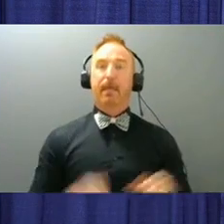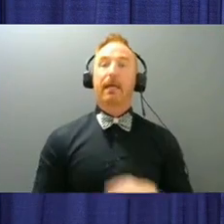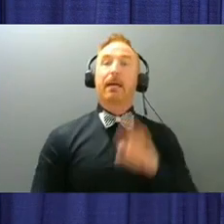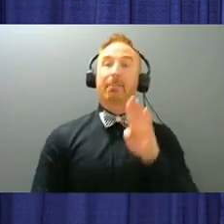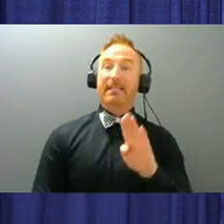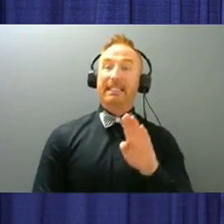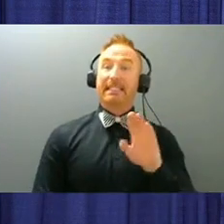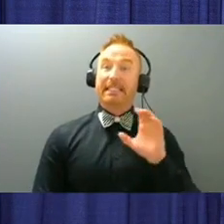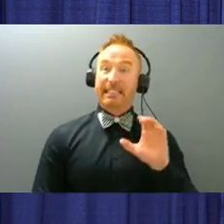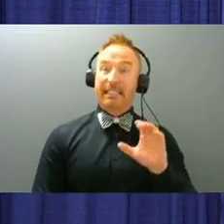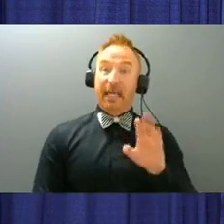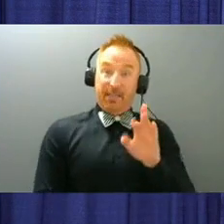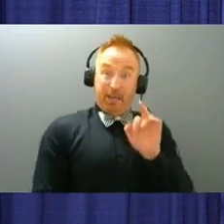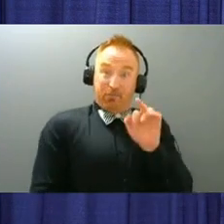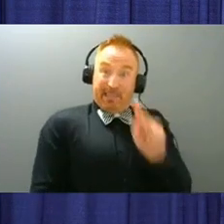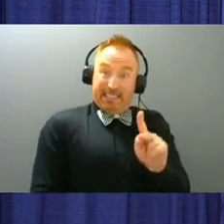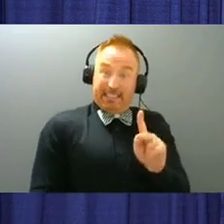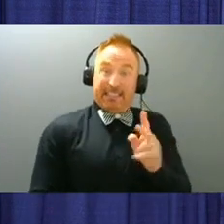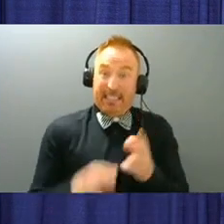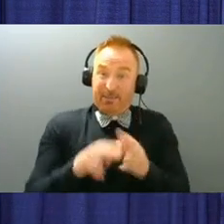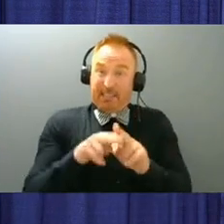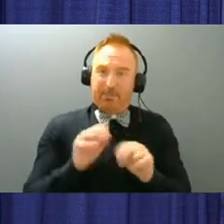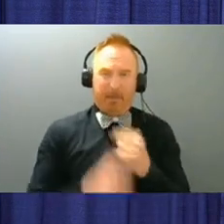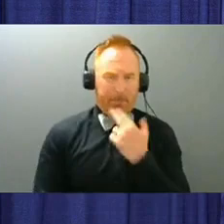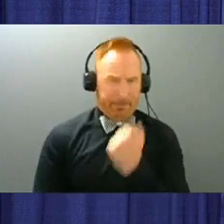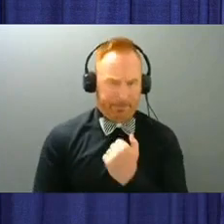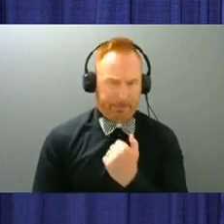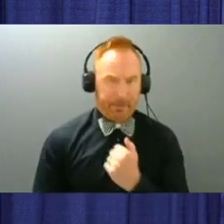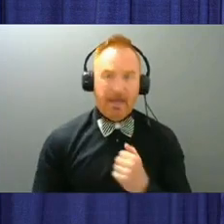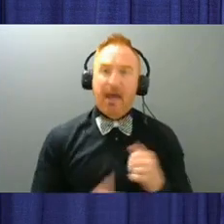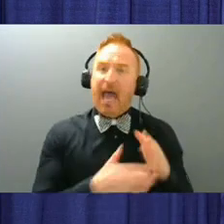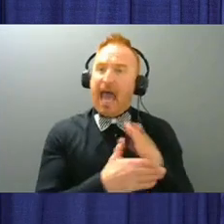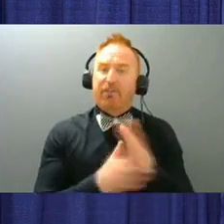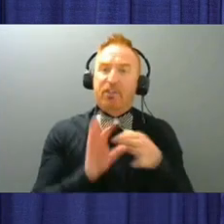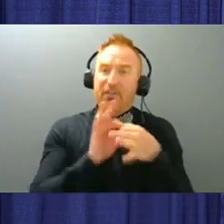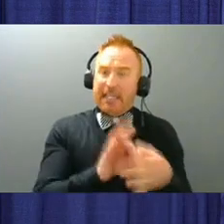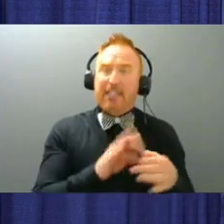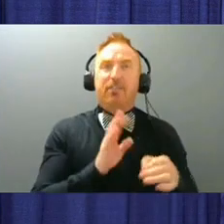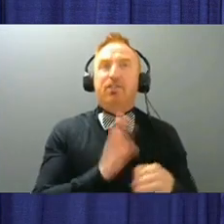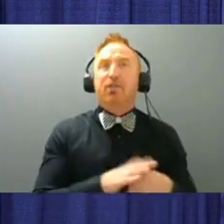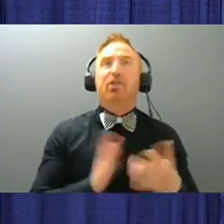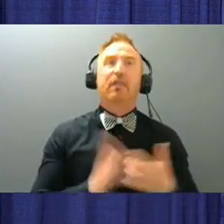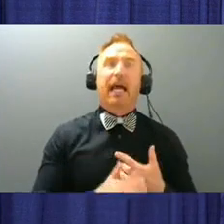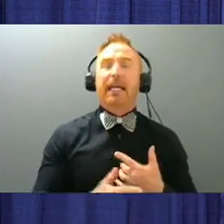BC has increased, but by a very low amount as the average rate of infected people in BC is in